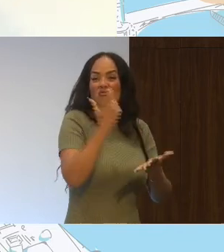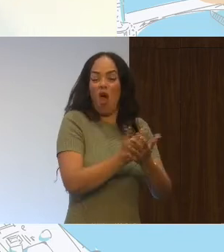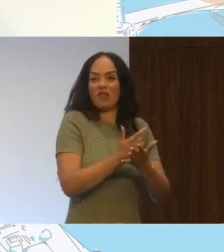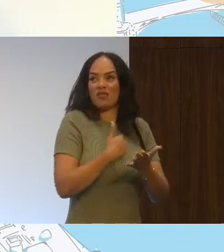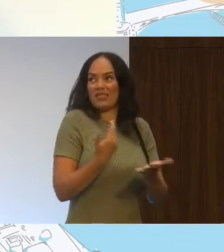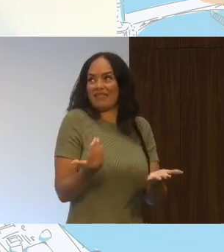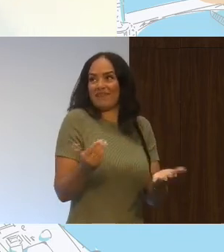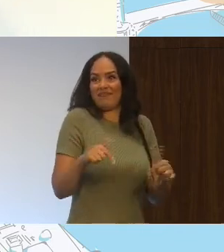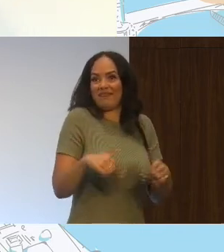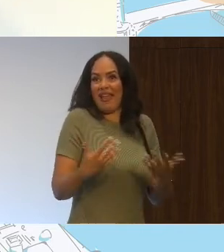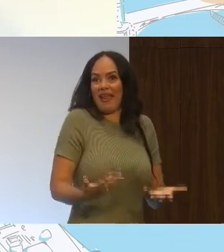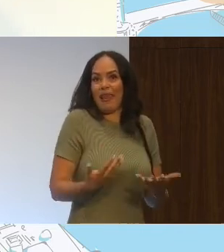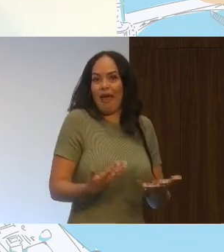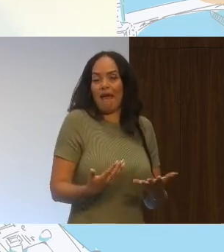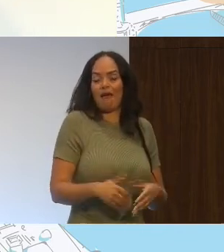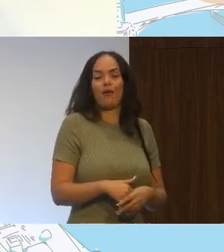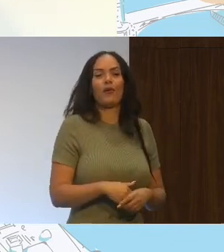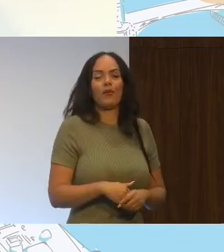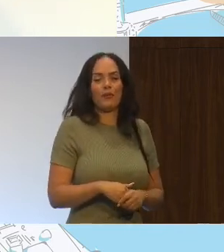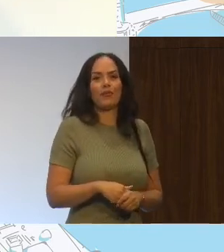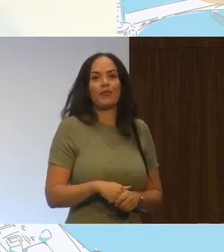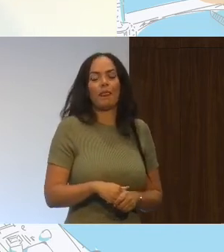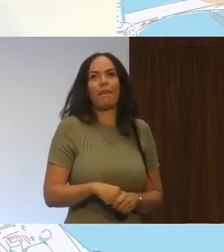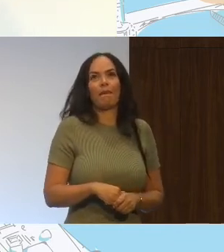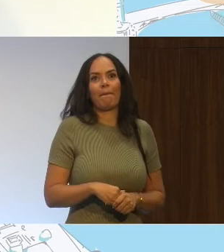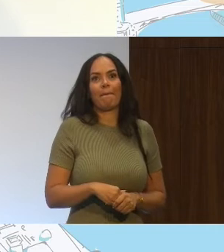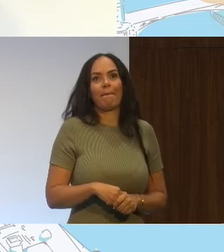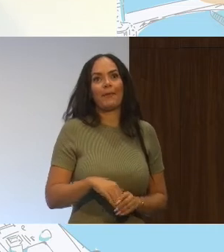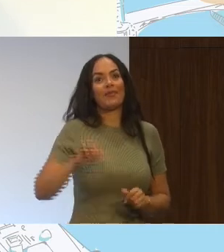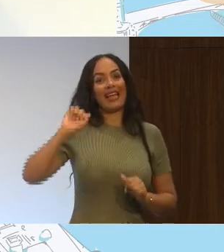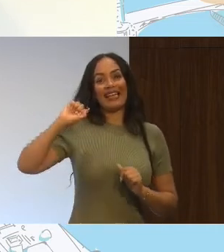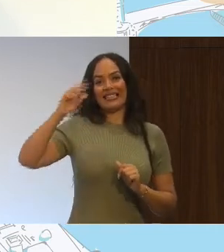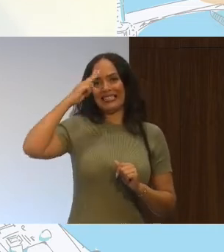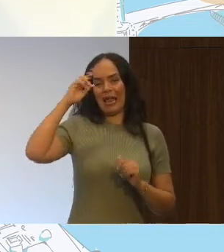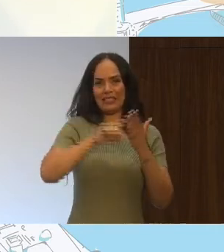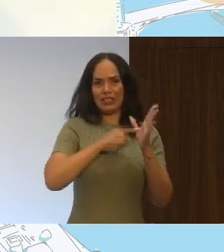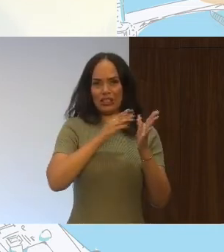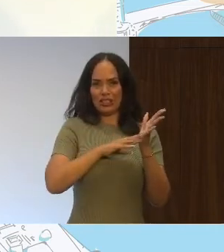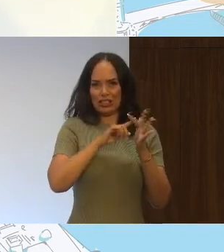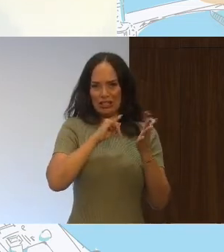that might not come as a surprise to you that my his name's James Lance, and my oldest son's name is James.